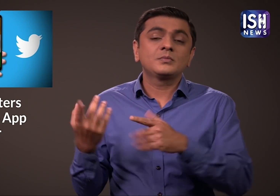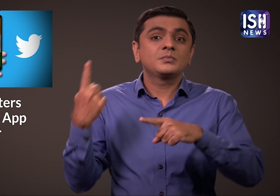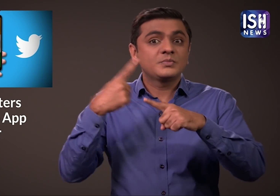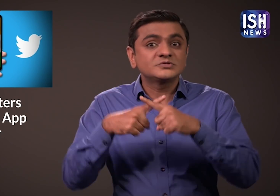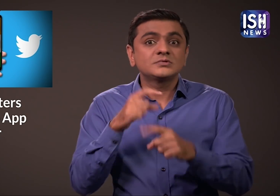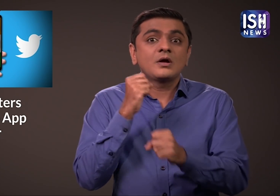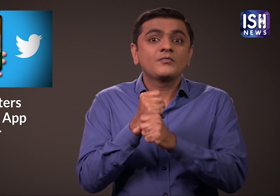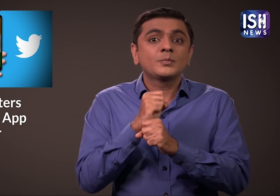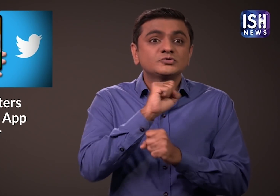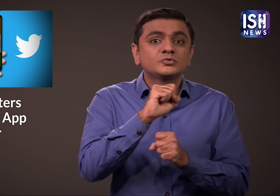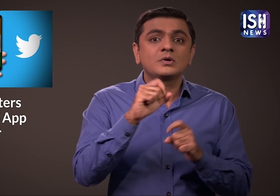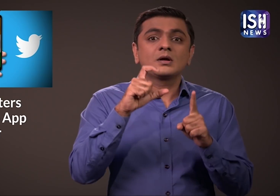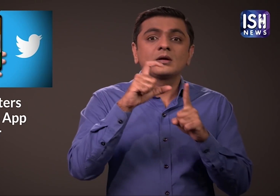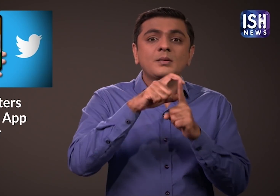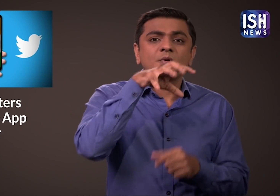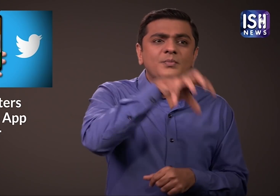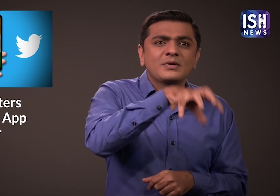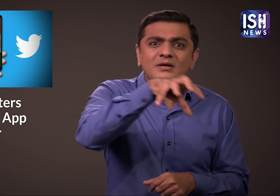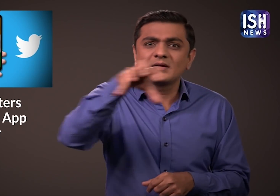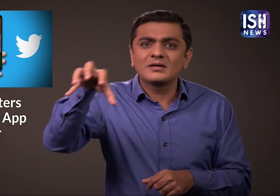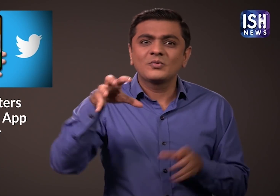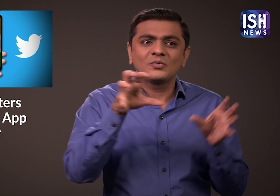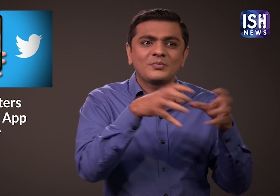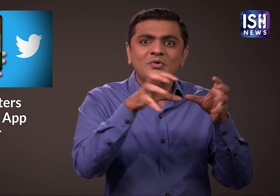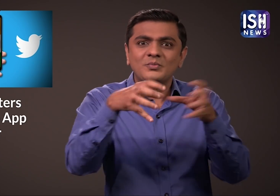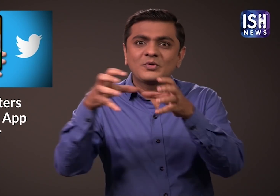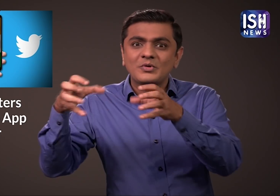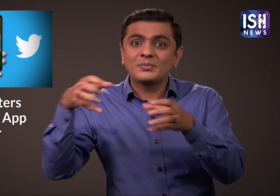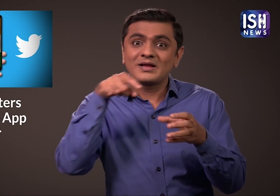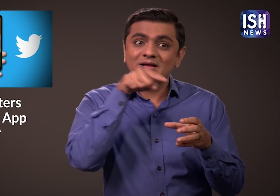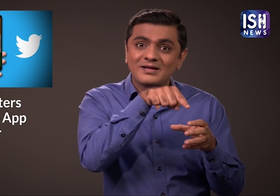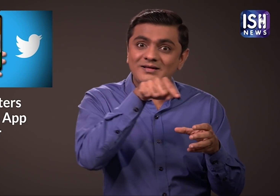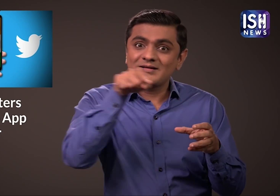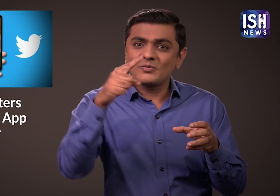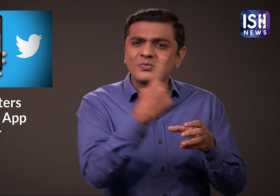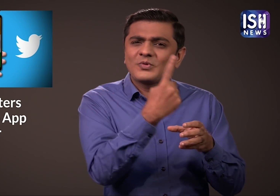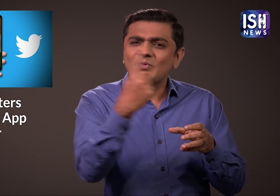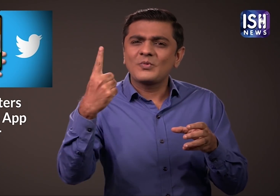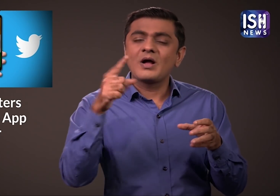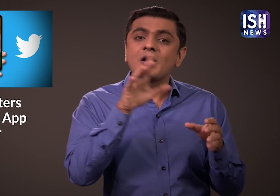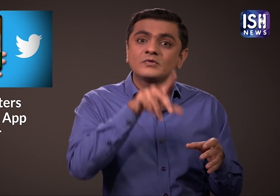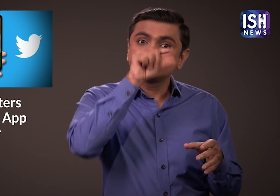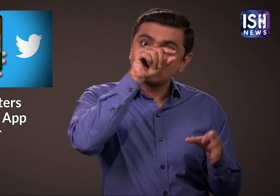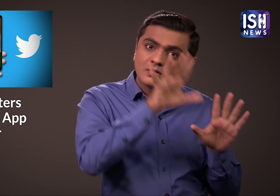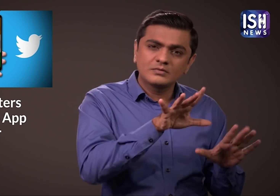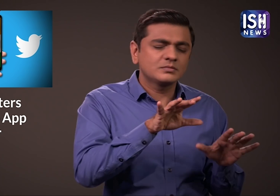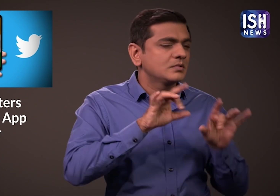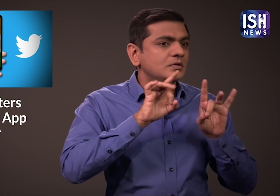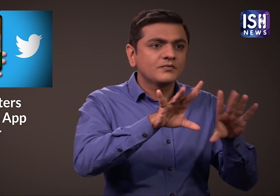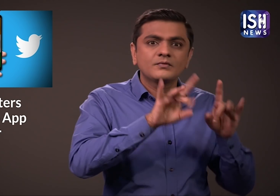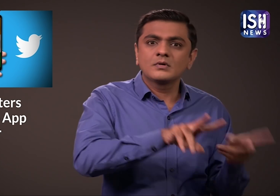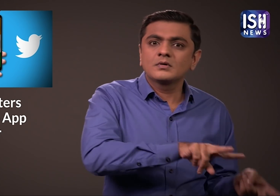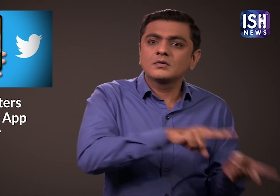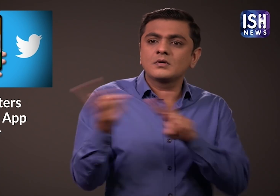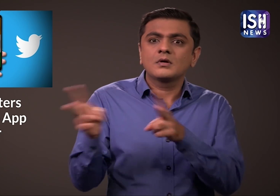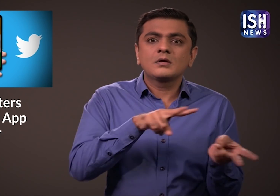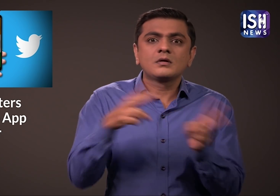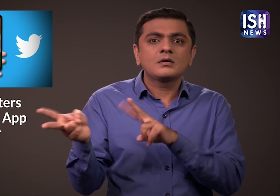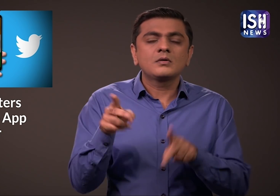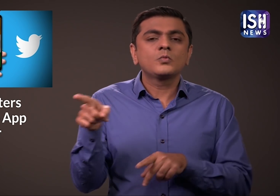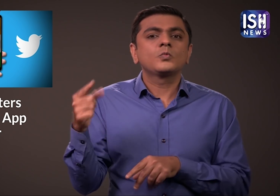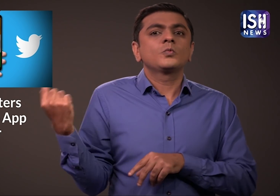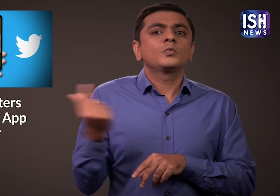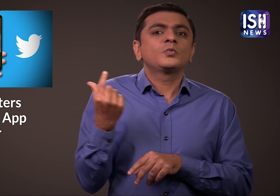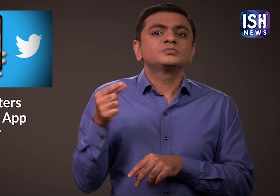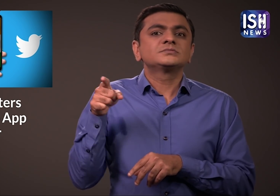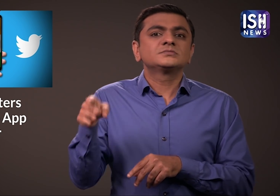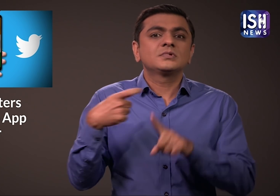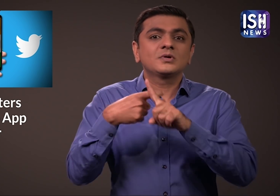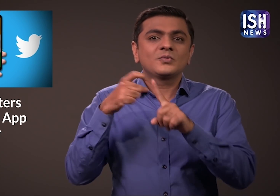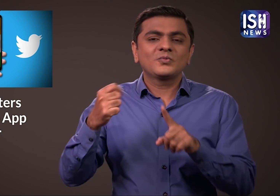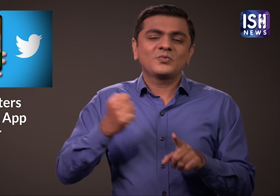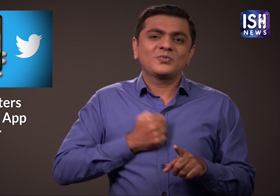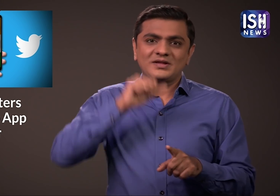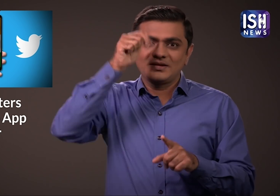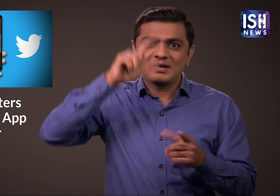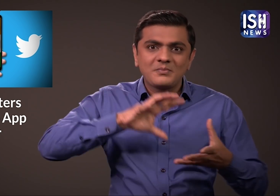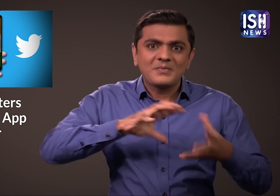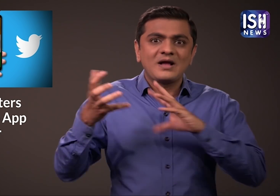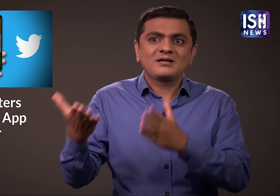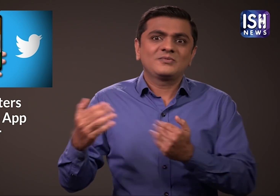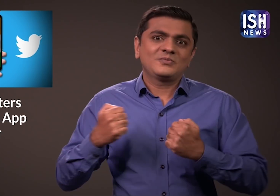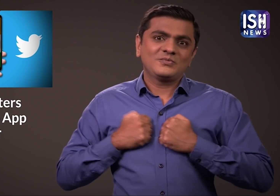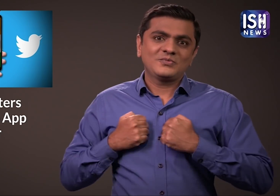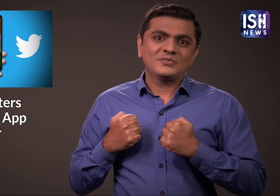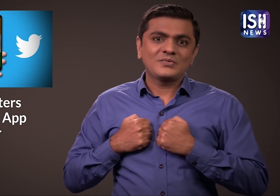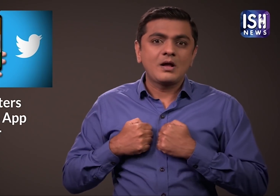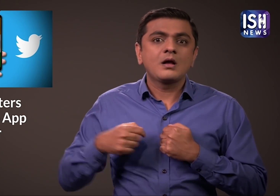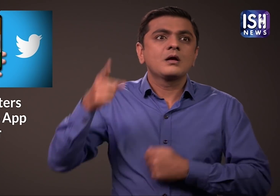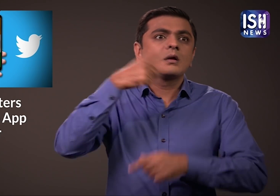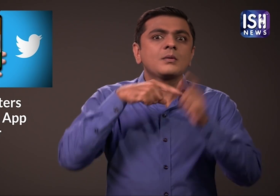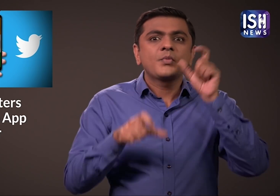Various government departments also followed suit to support a Made in India initiative.